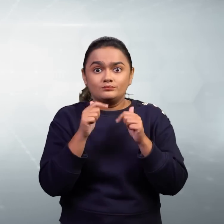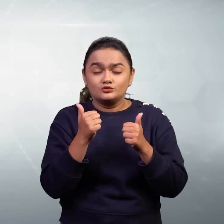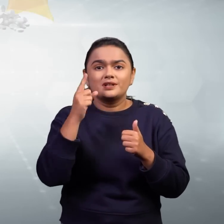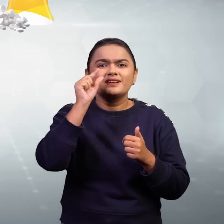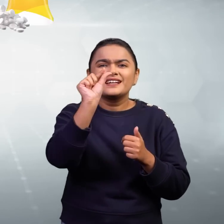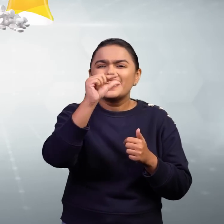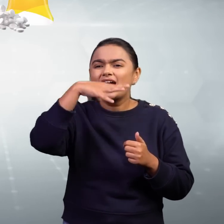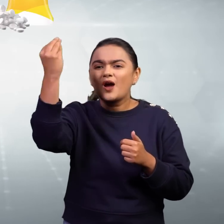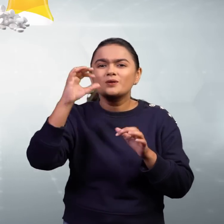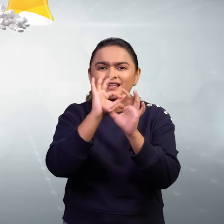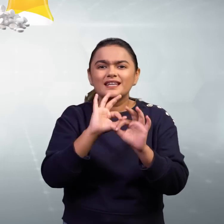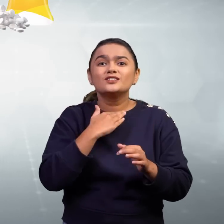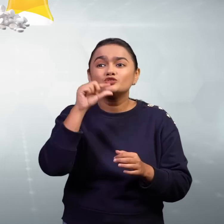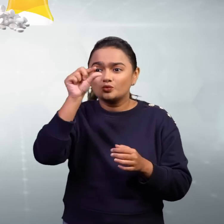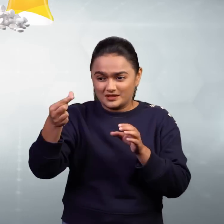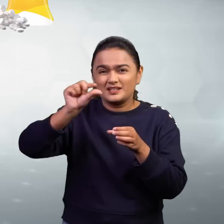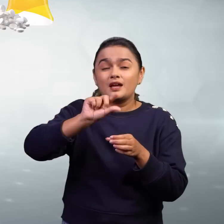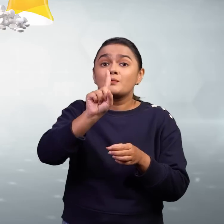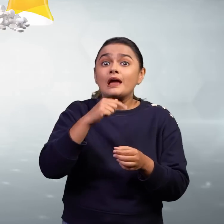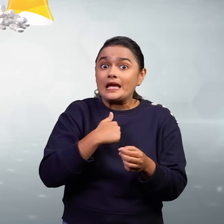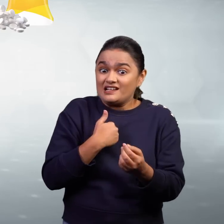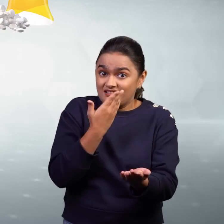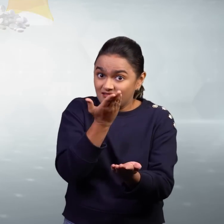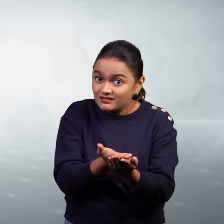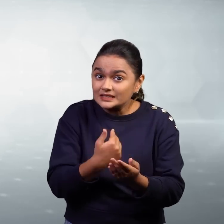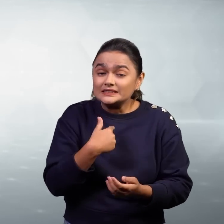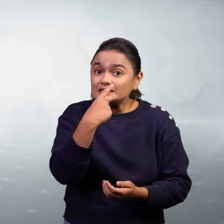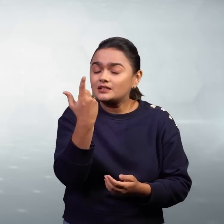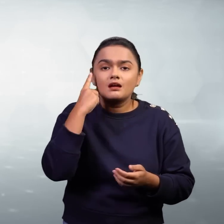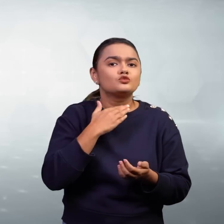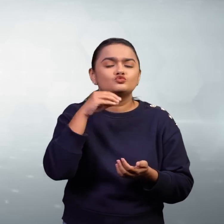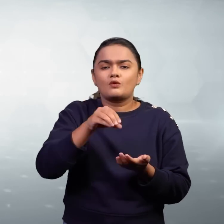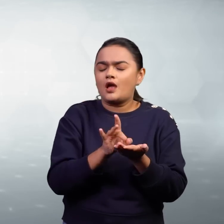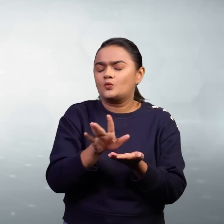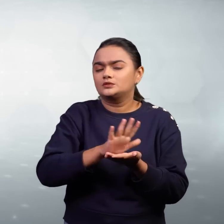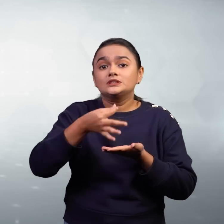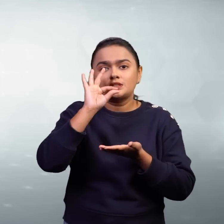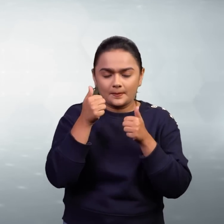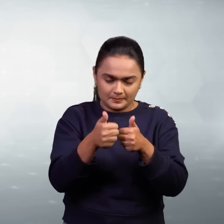then try sugar-free tablets. However, it is recommended to drink tea without sugar.